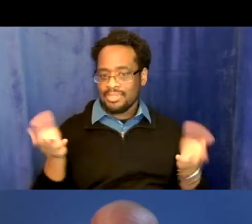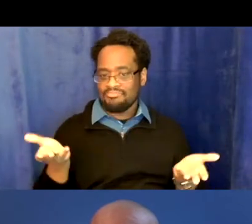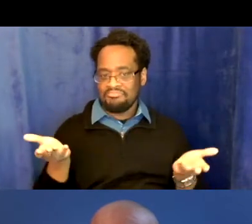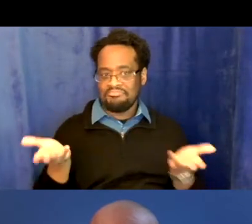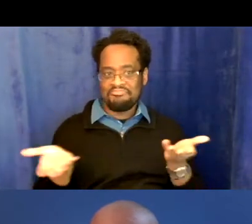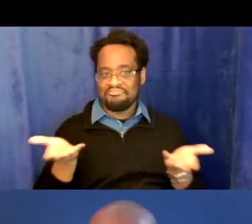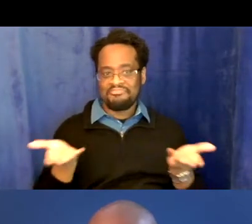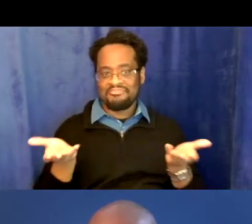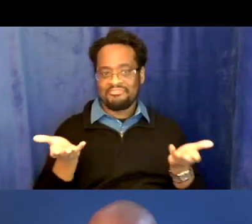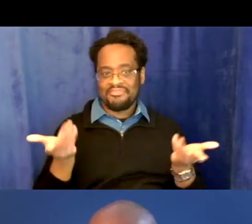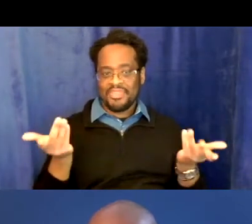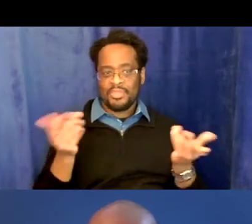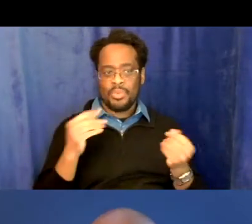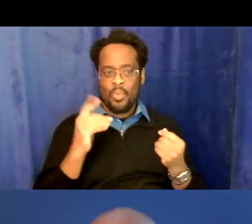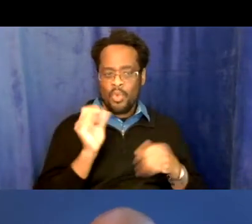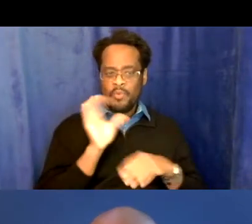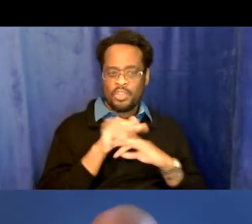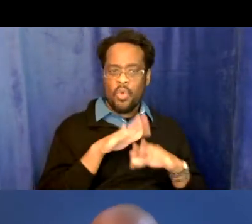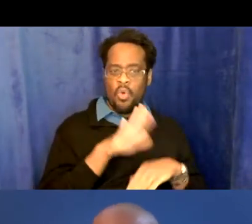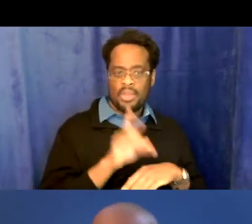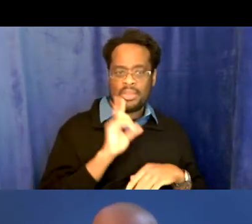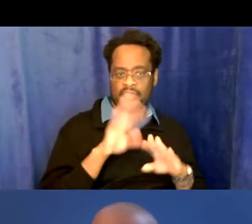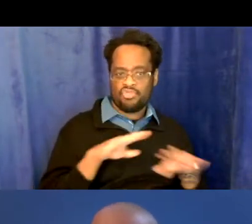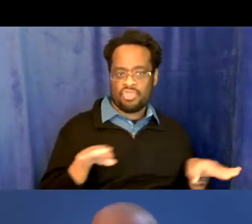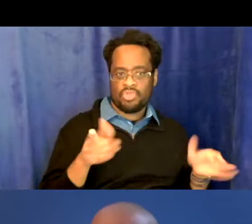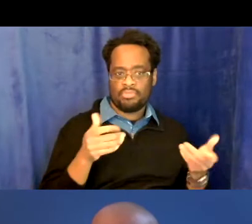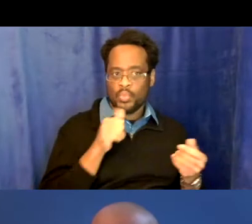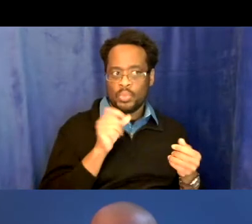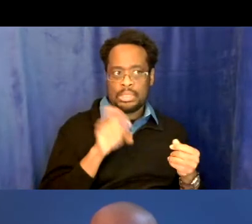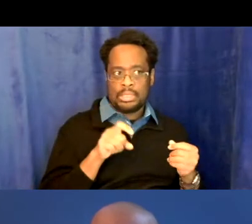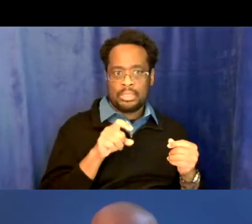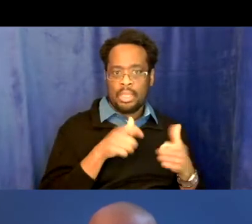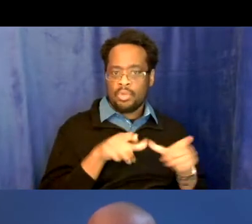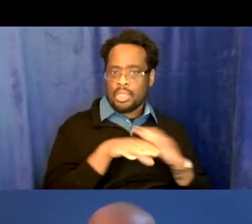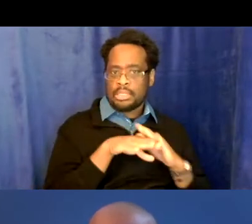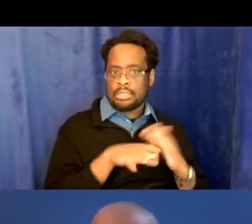hearing children when you think about it, so why are you forcing that upon deaf children? Those,